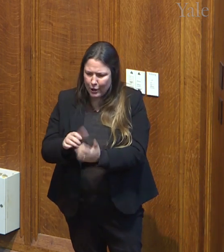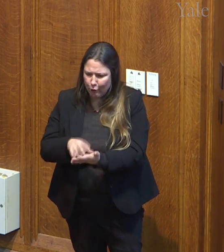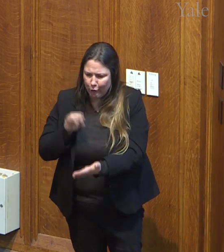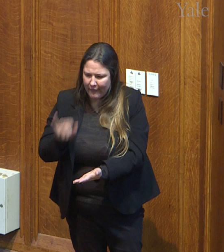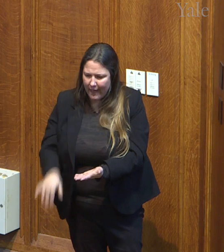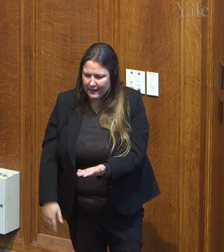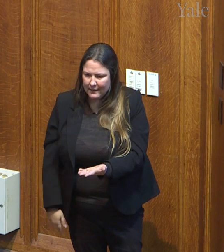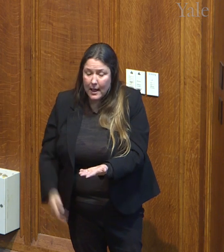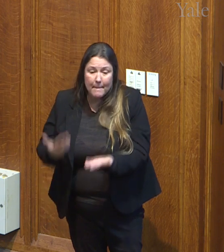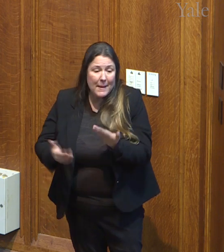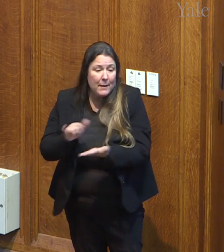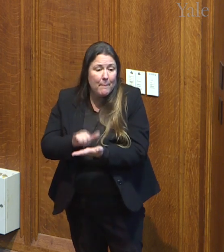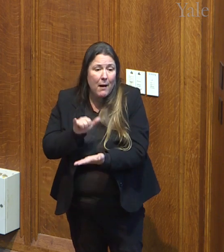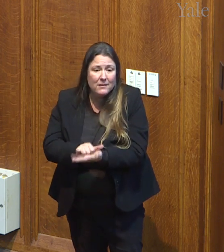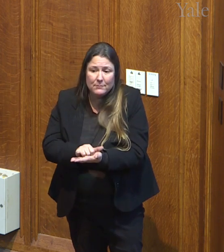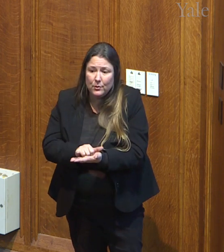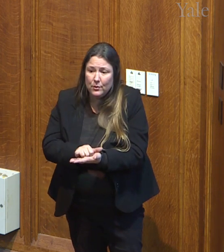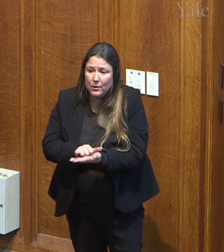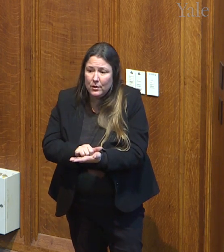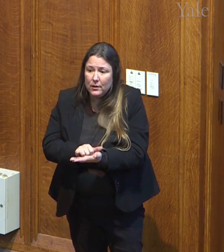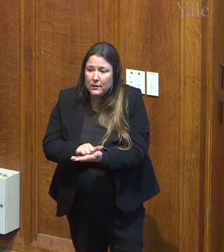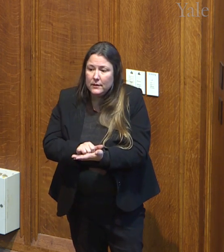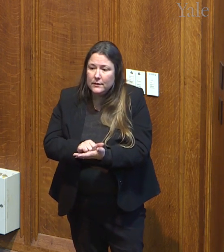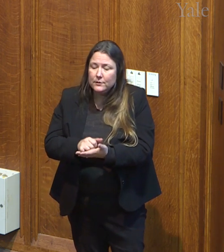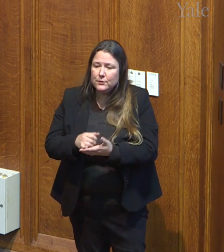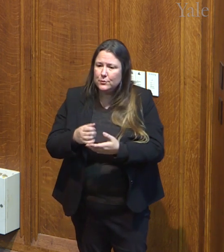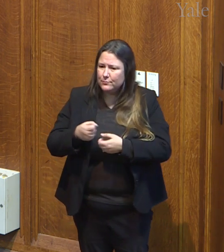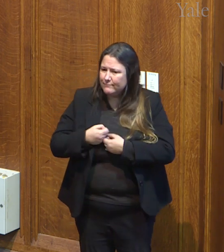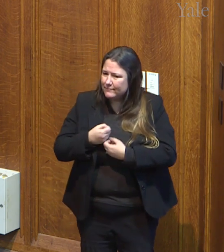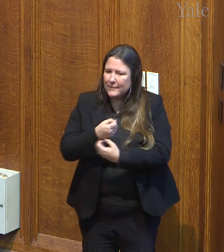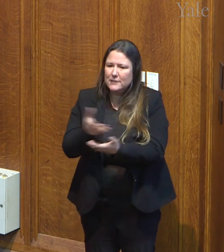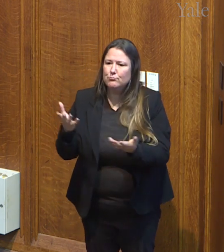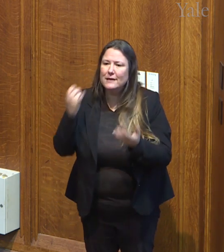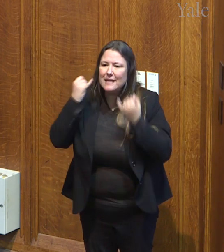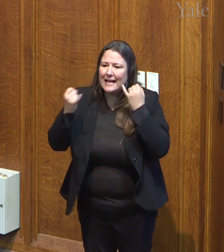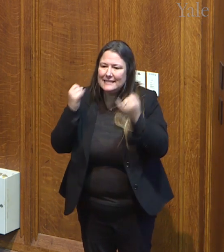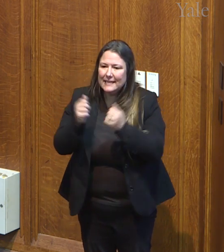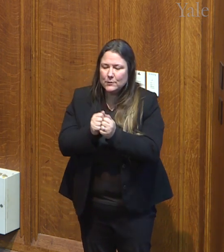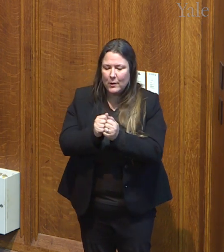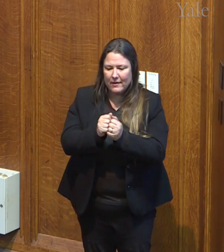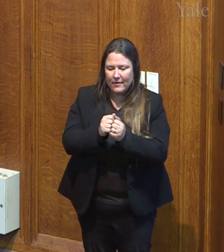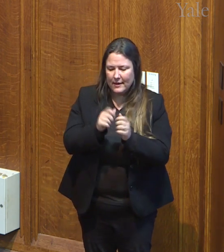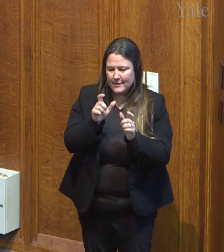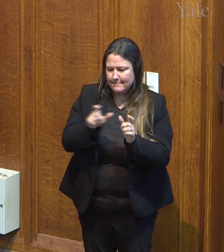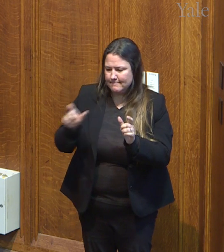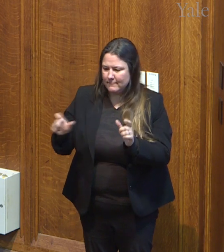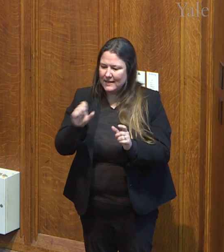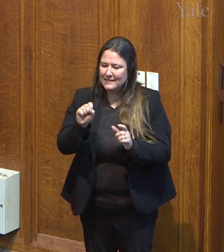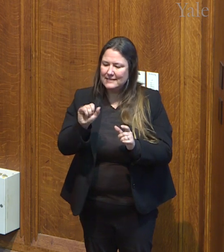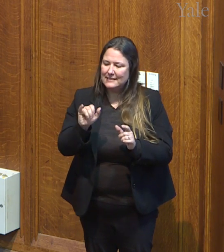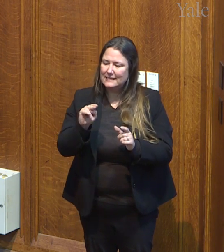if not impossible to convey ideas and syntax and whole meanings of sentences.